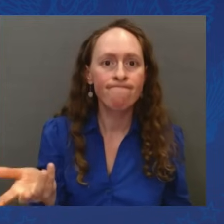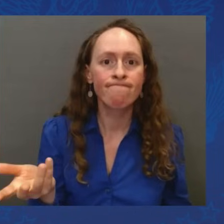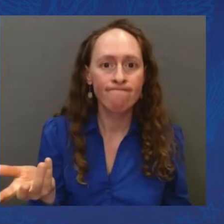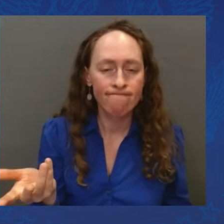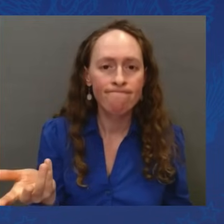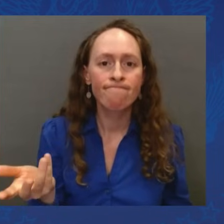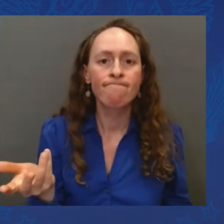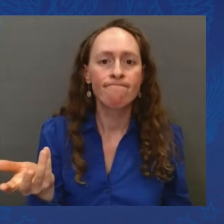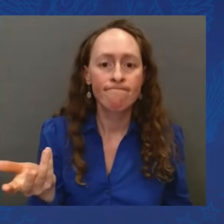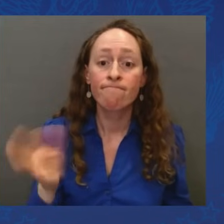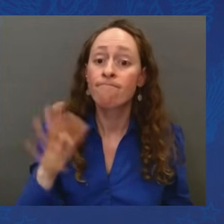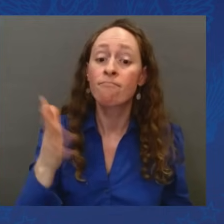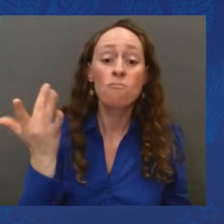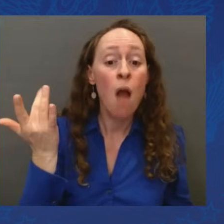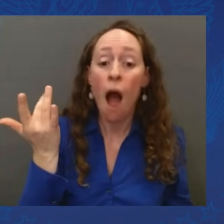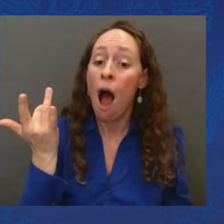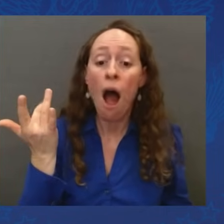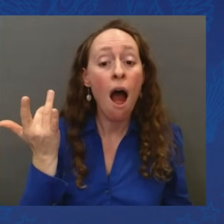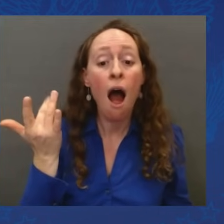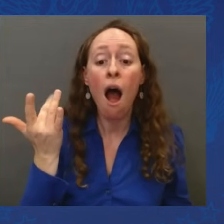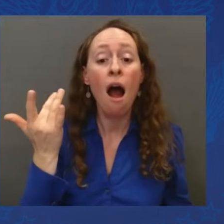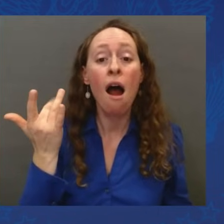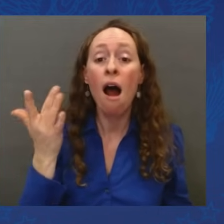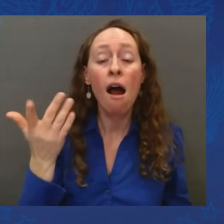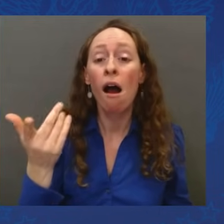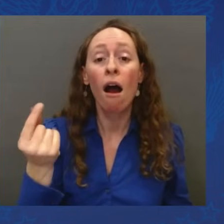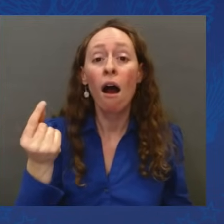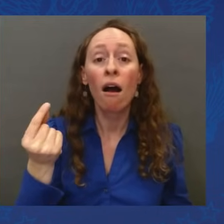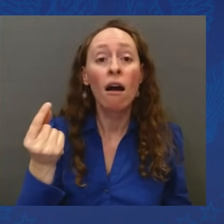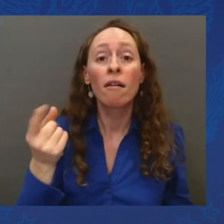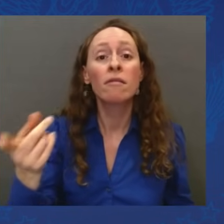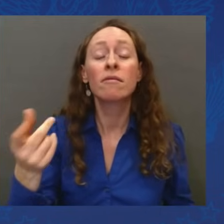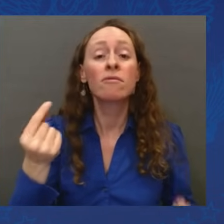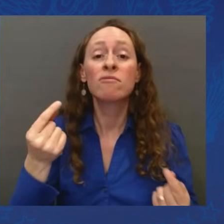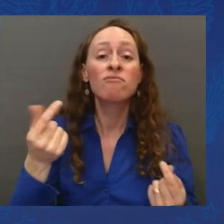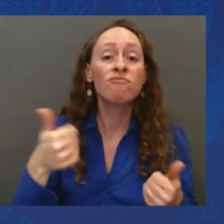Again, I don't -- I hope you don't have any experience with knowing anyone,